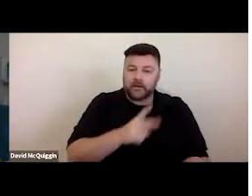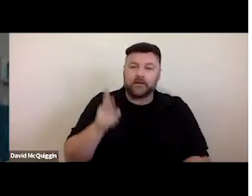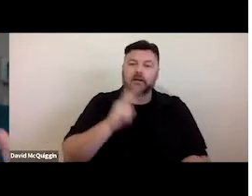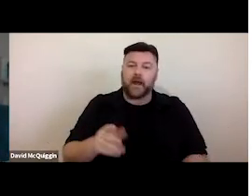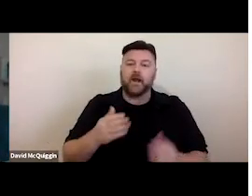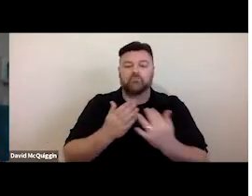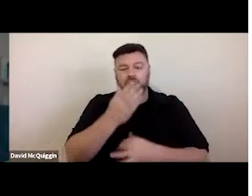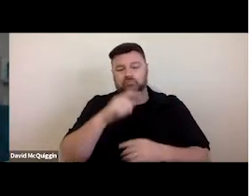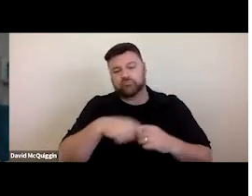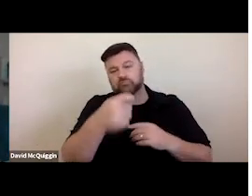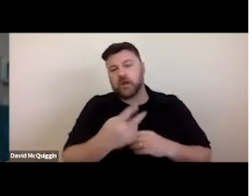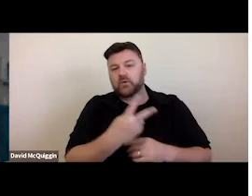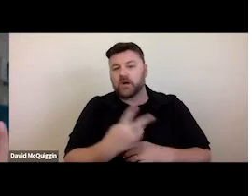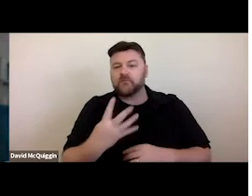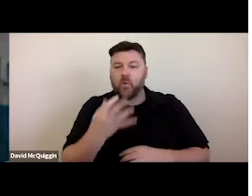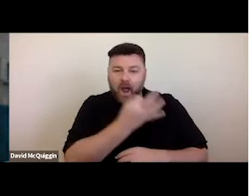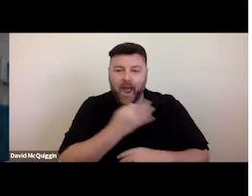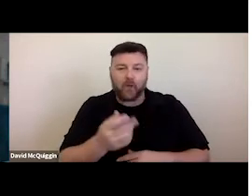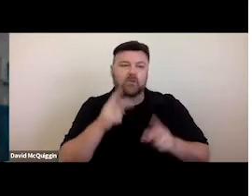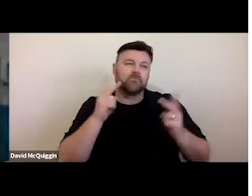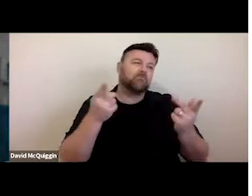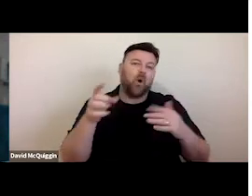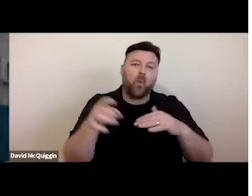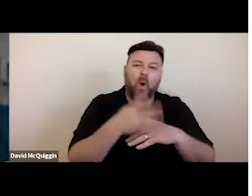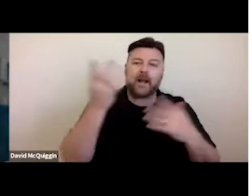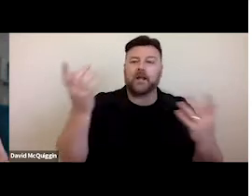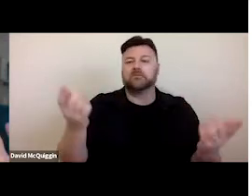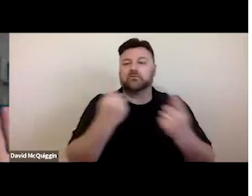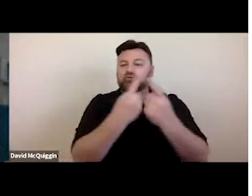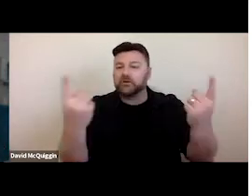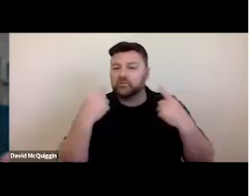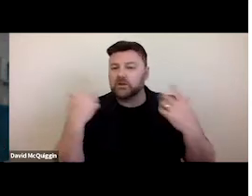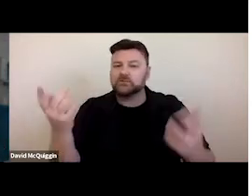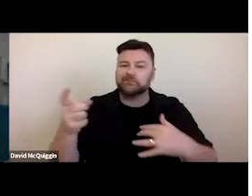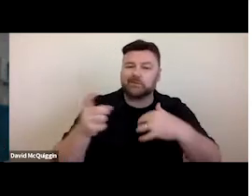more about the baby, more about the engagement, whatever is going on in